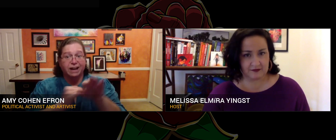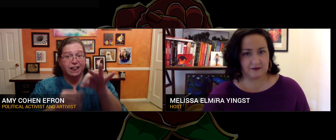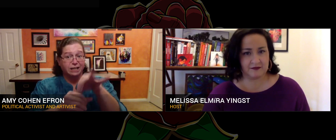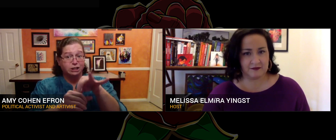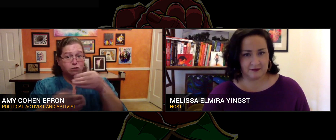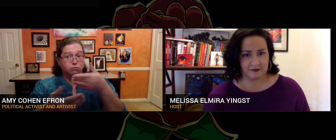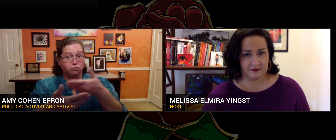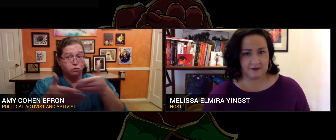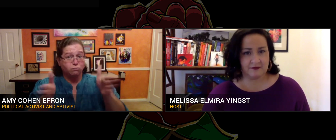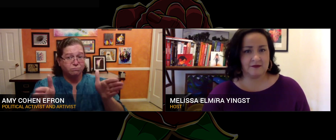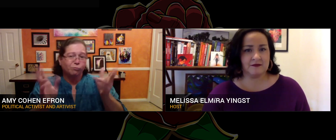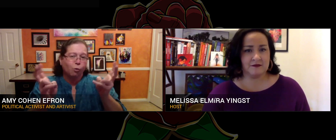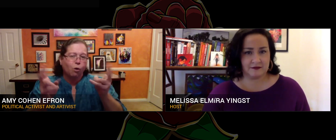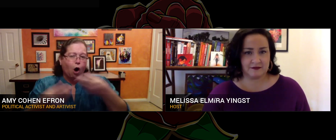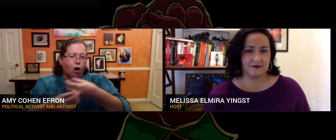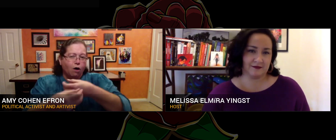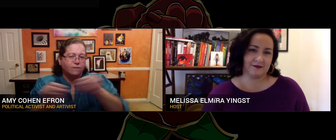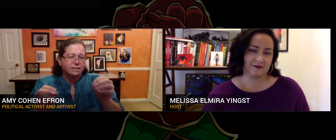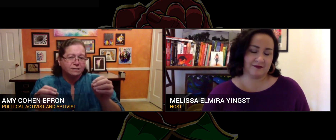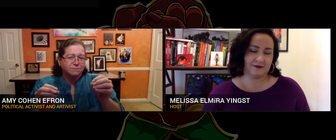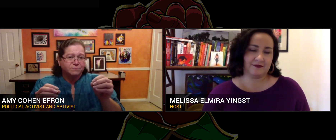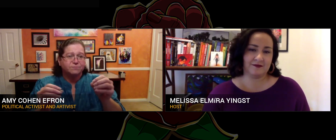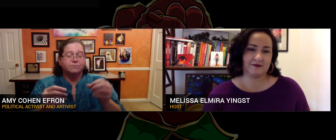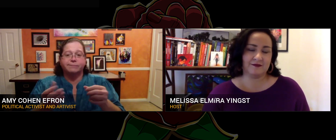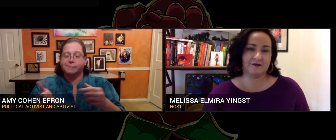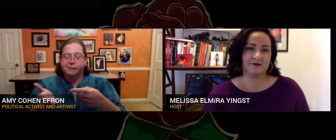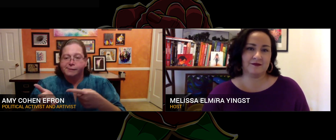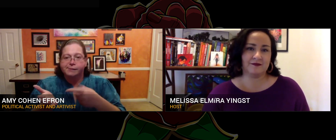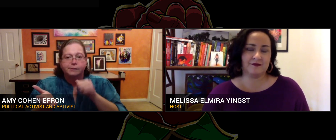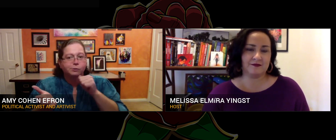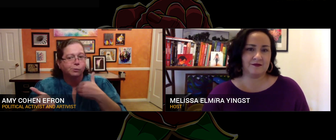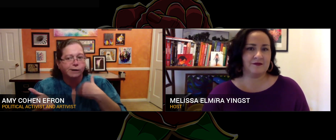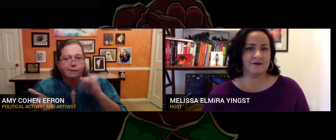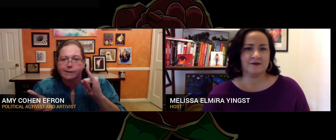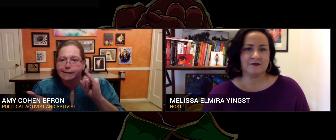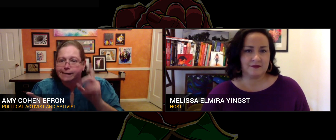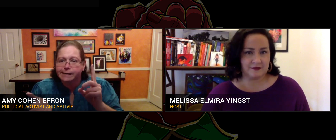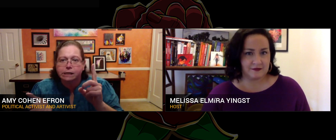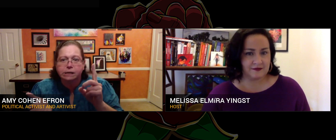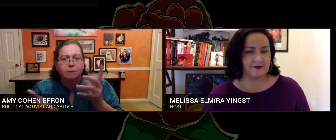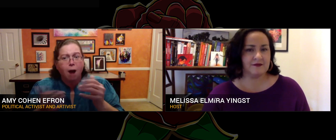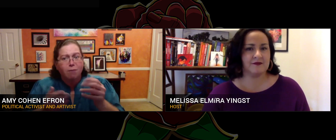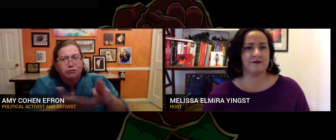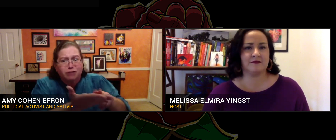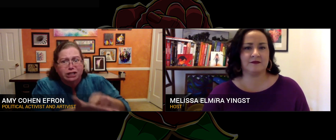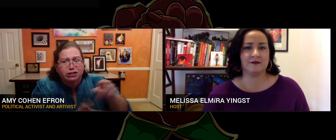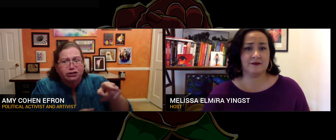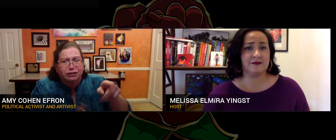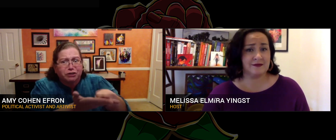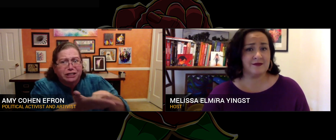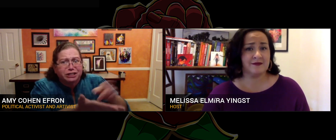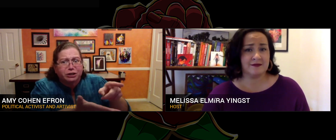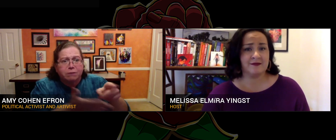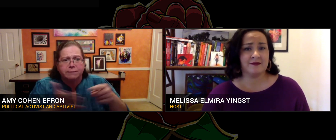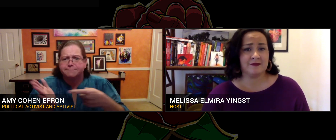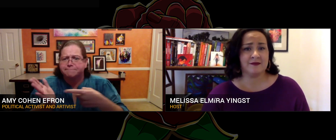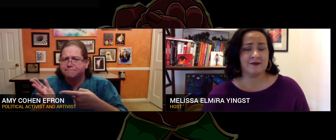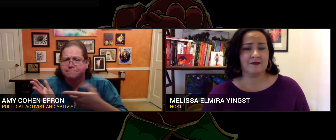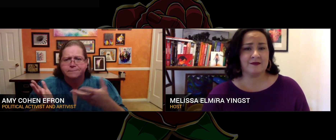the election room/office, and he/she doesn't have an ID, but is registered and don't have the information